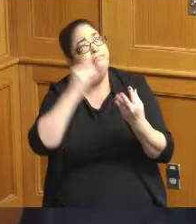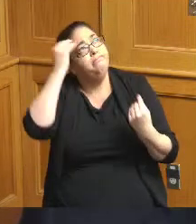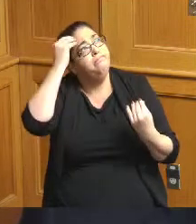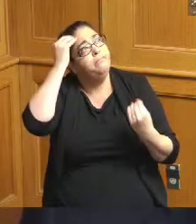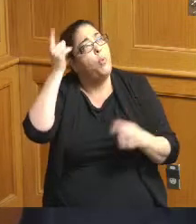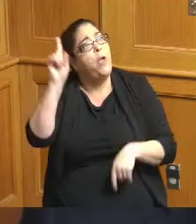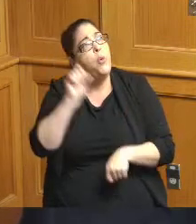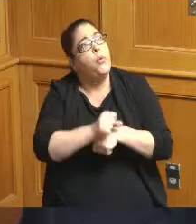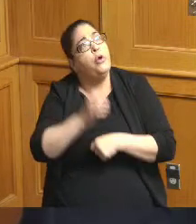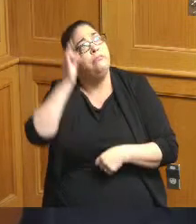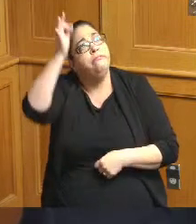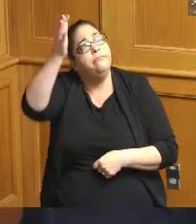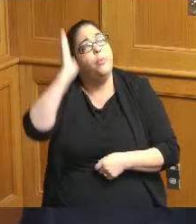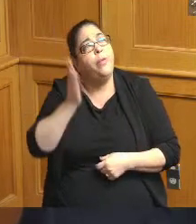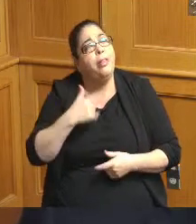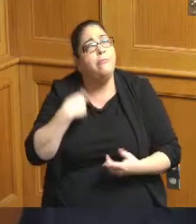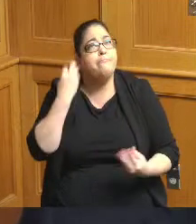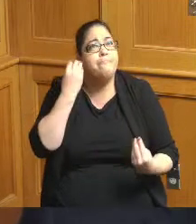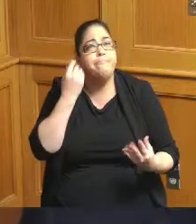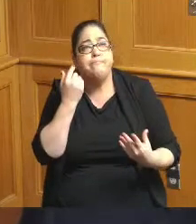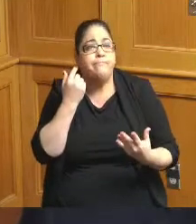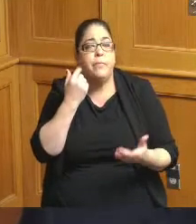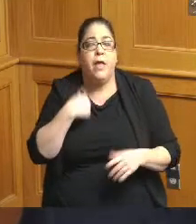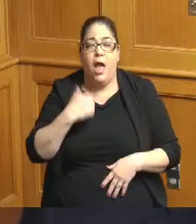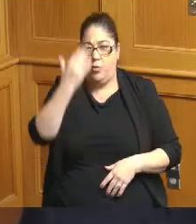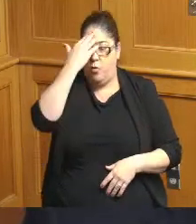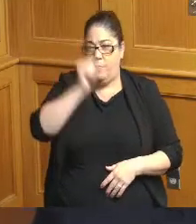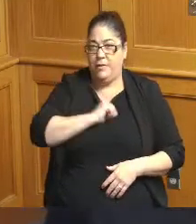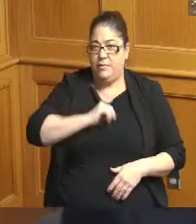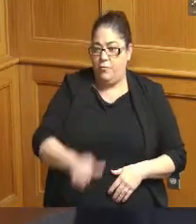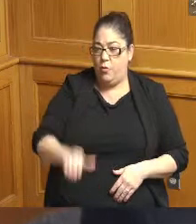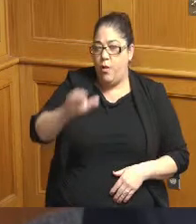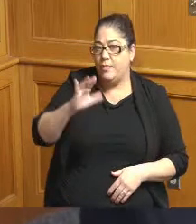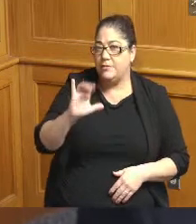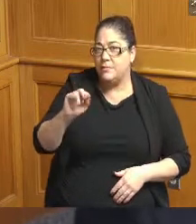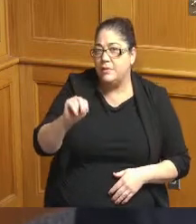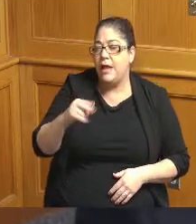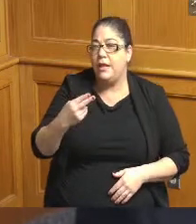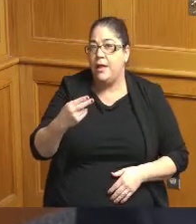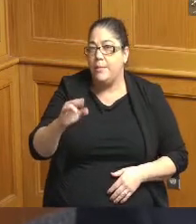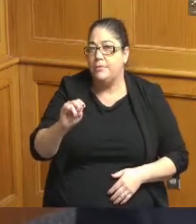to work in this community I know growing up in in Cincinnati and Hamilton County you would grow up